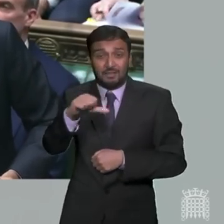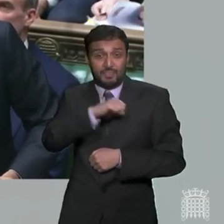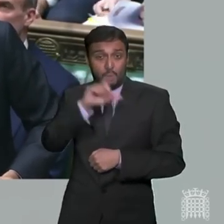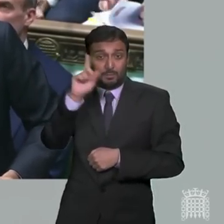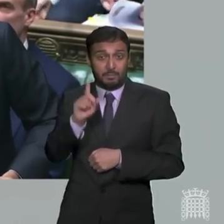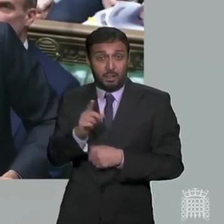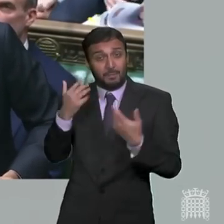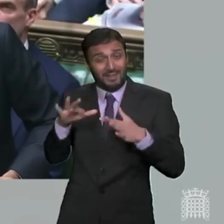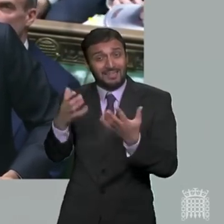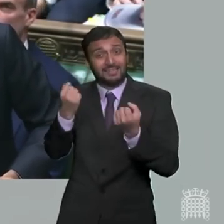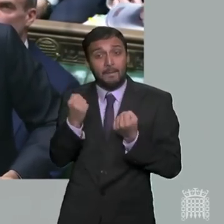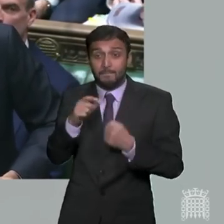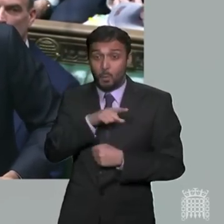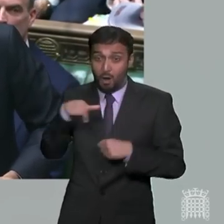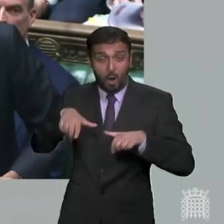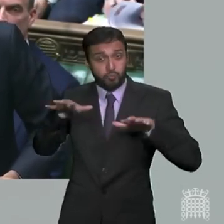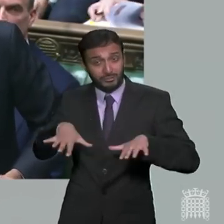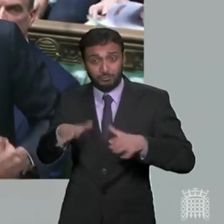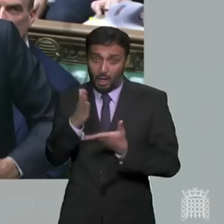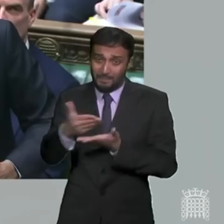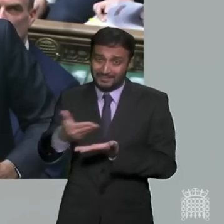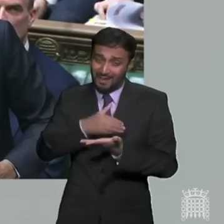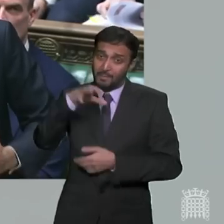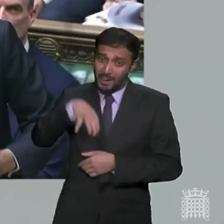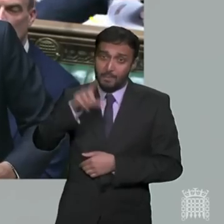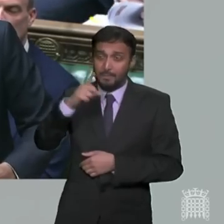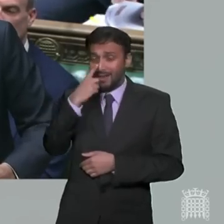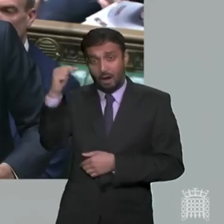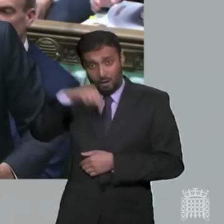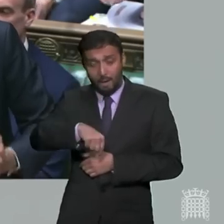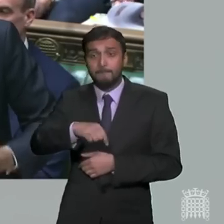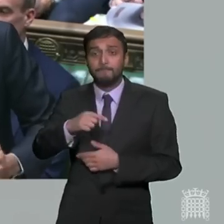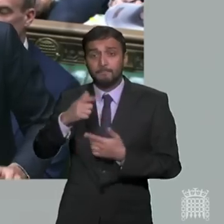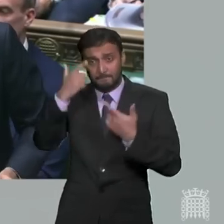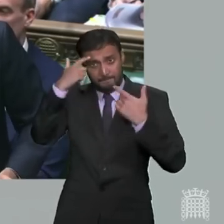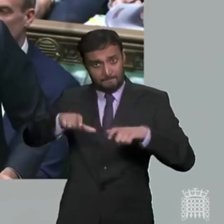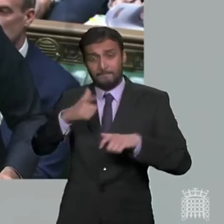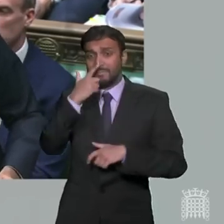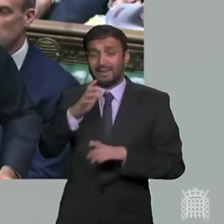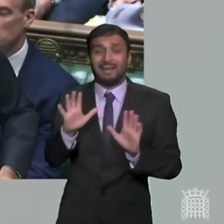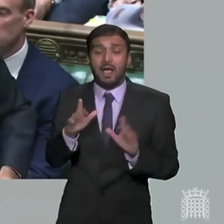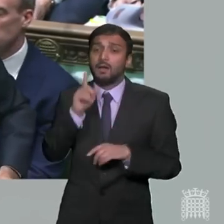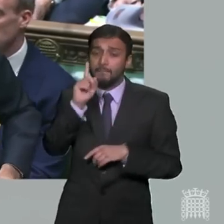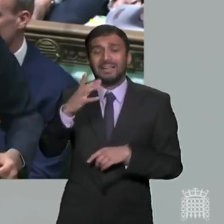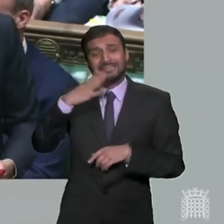place where people can seek refuge and sanctuary, but we must be able to do that in a sustainable way, and that is why it is right that we tackle illegal migration.